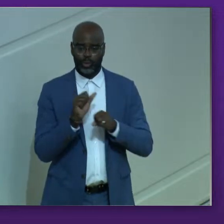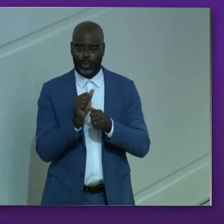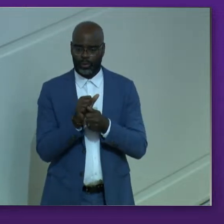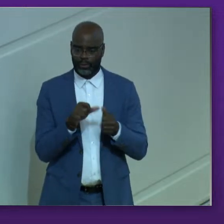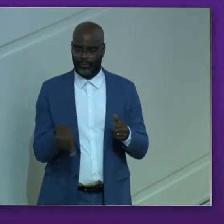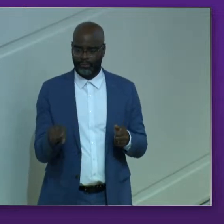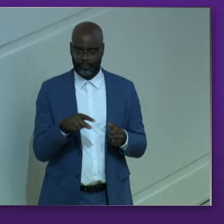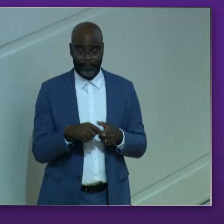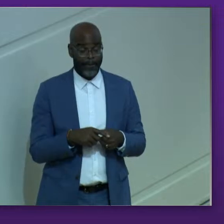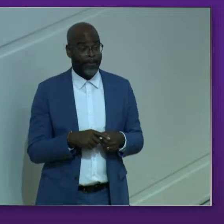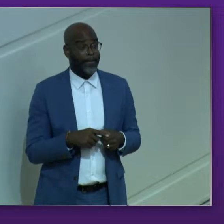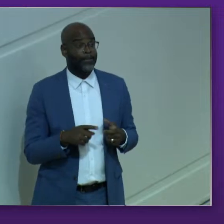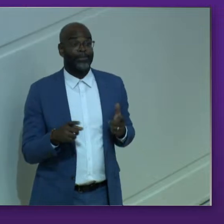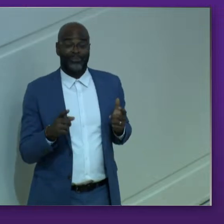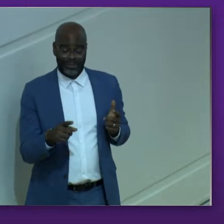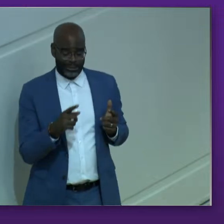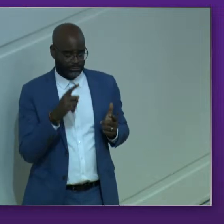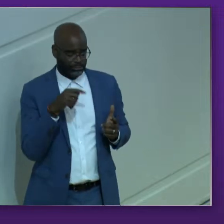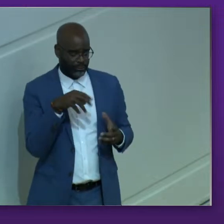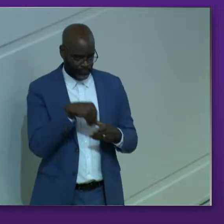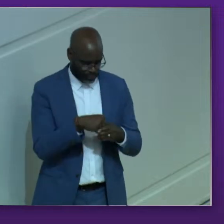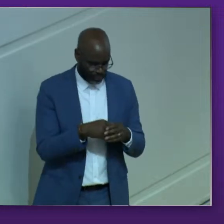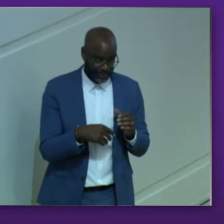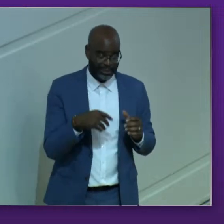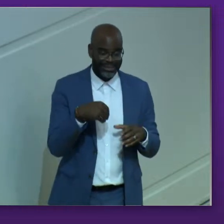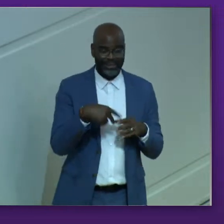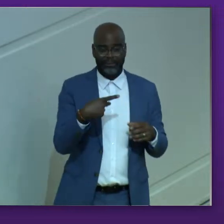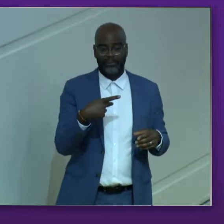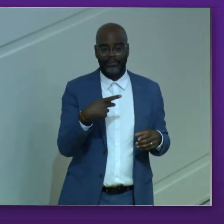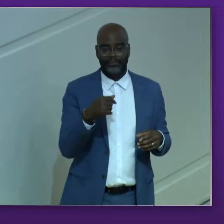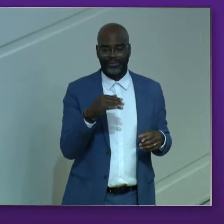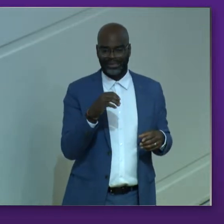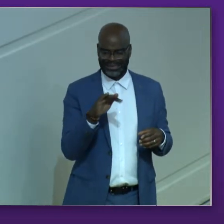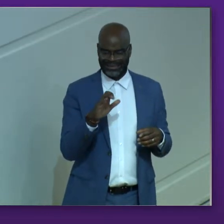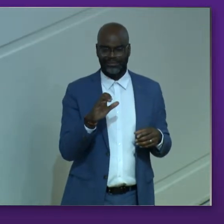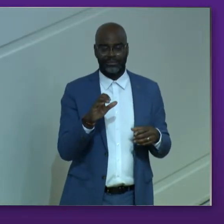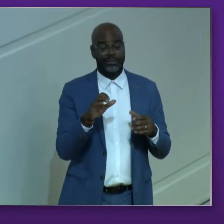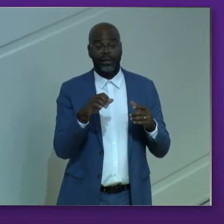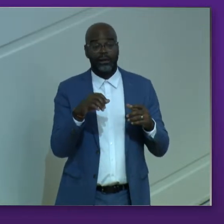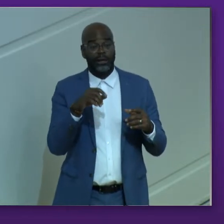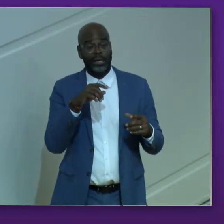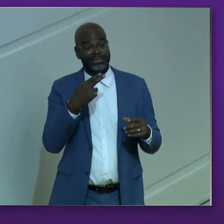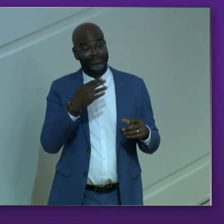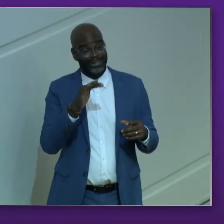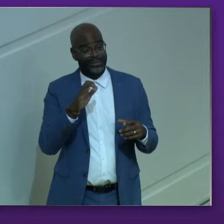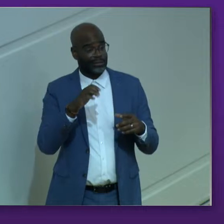FOR PROSPECTIVE STUDENTS WHILE PROVIDING STRONG LEADERSHIP TO